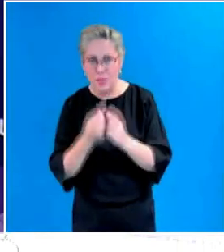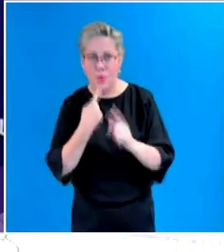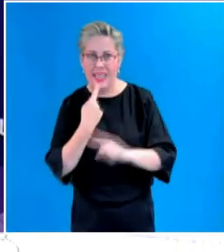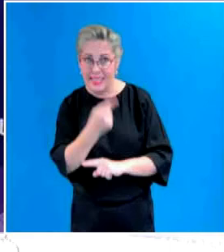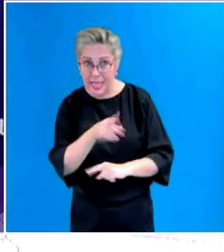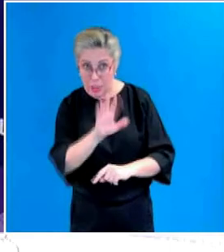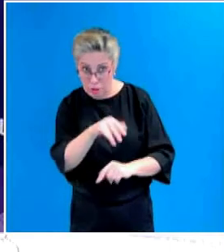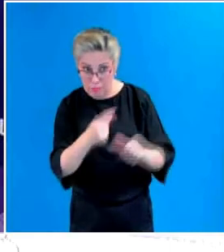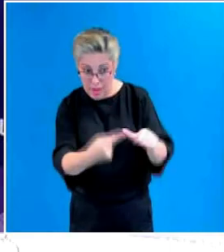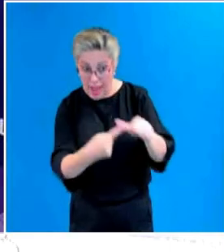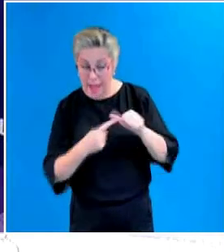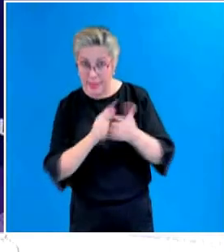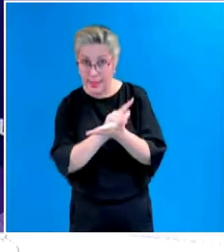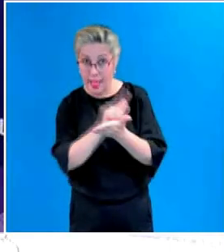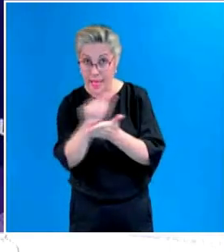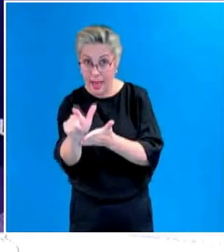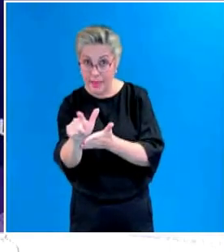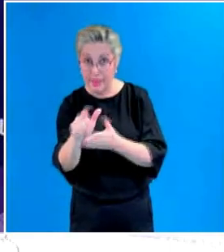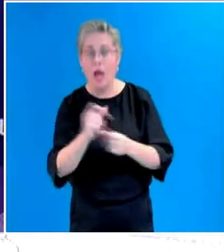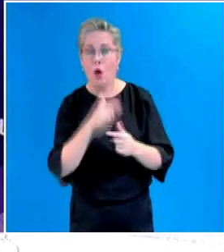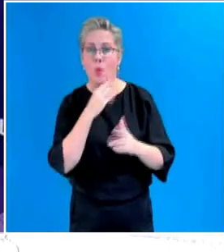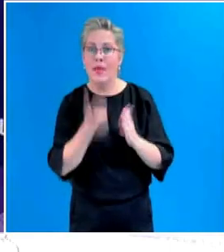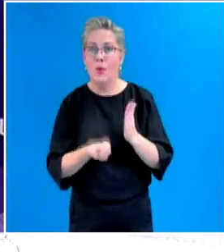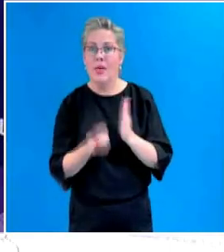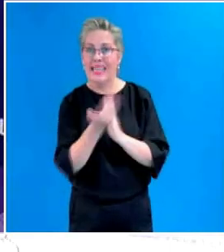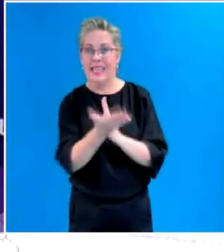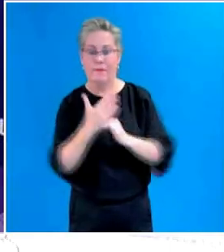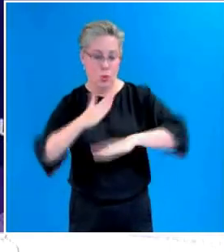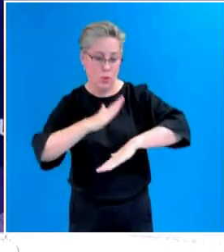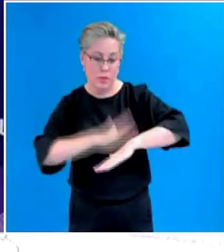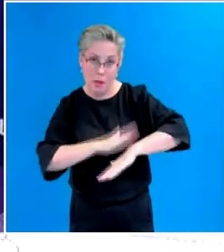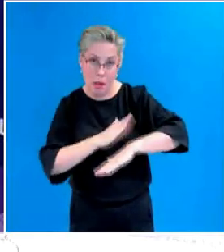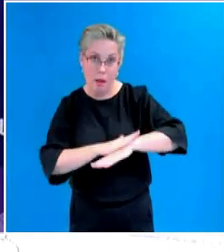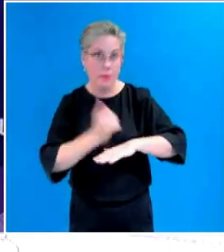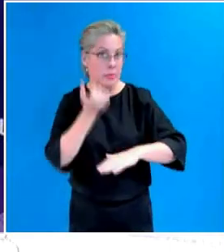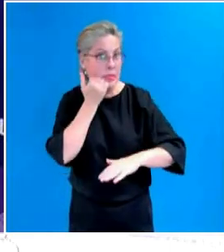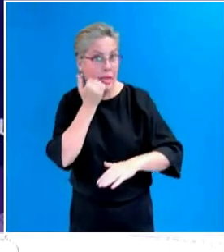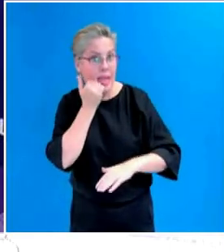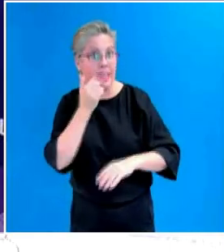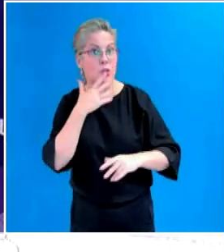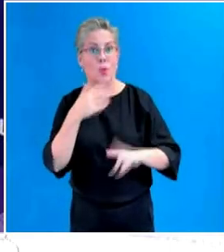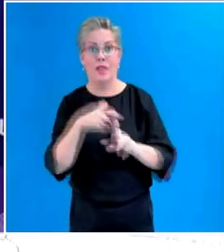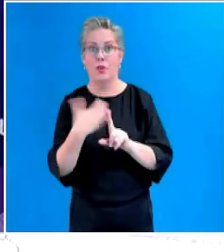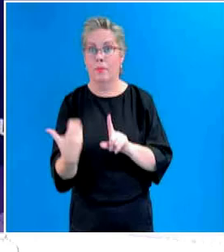another, so we will build that into a timetable that we will talk about in just a moment.